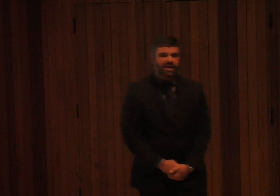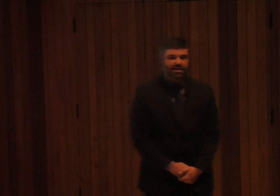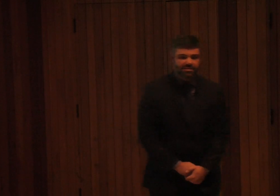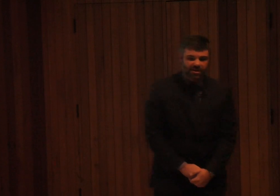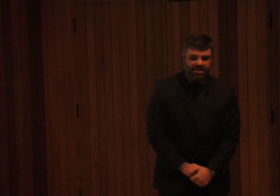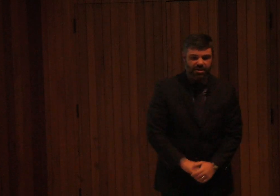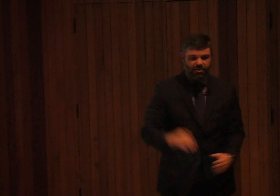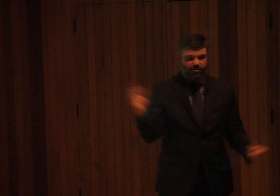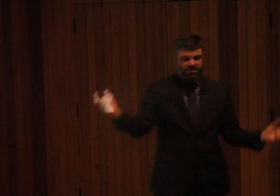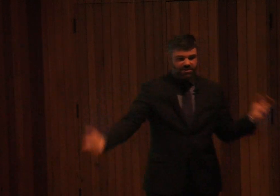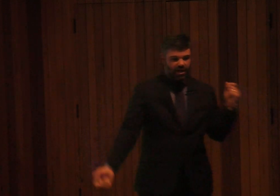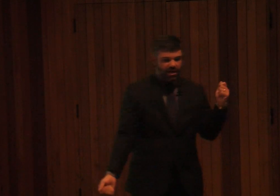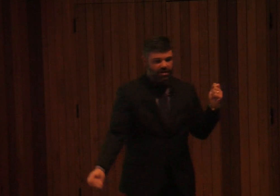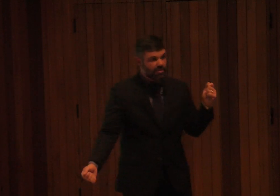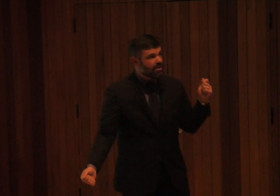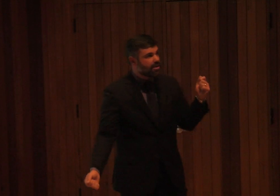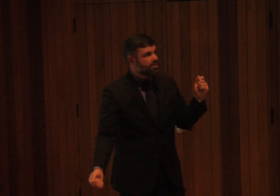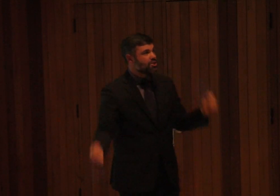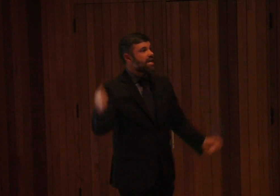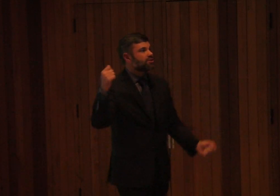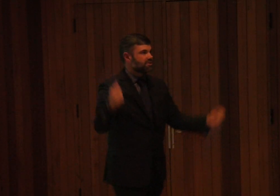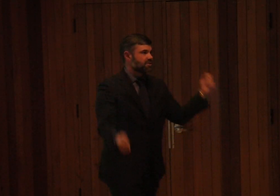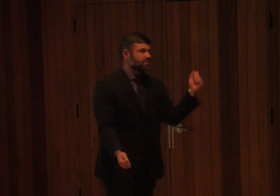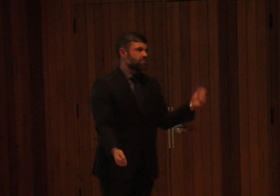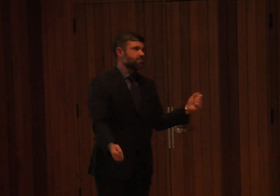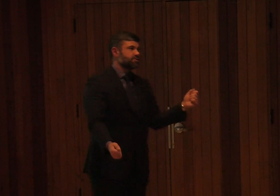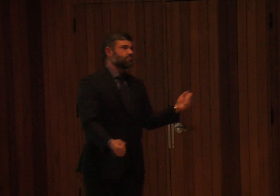He asked about the incongruous time changes in the story.